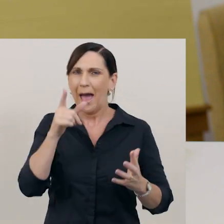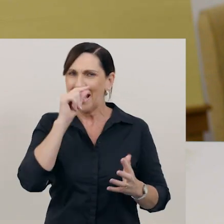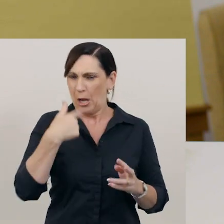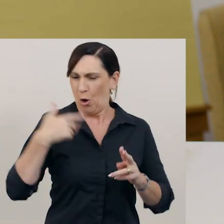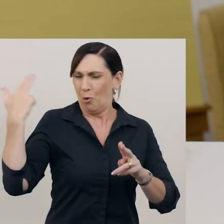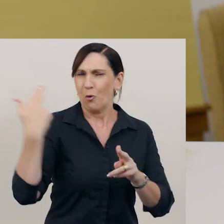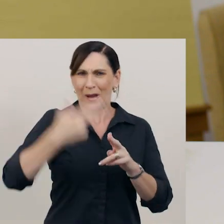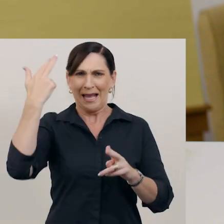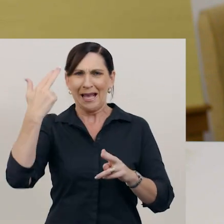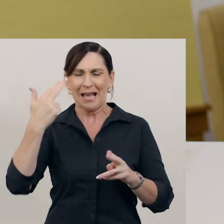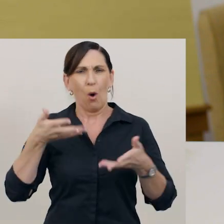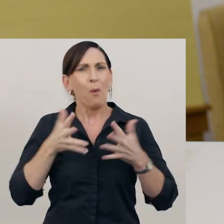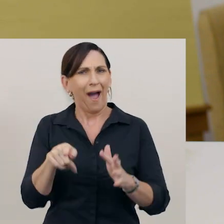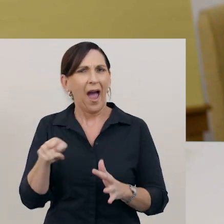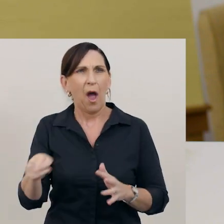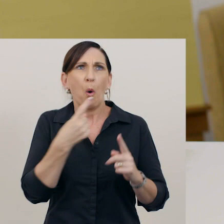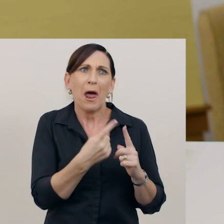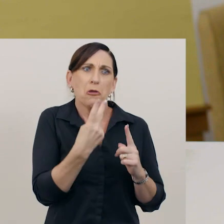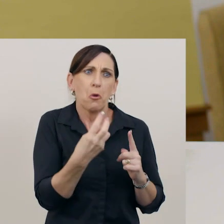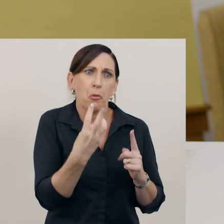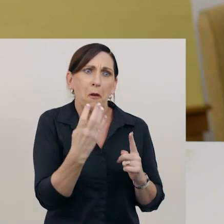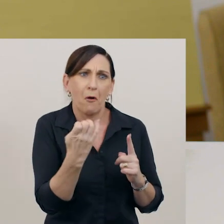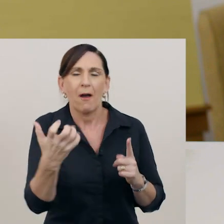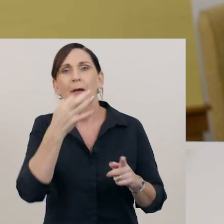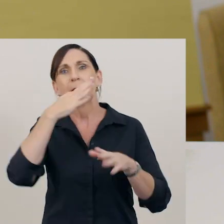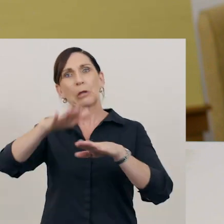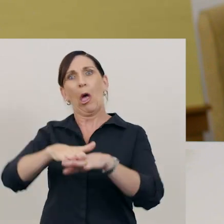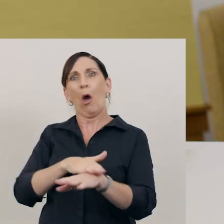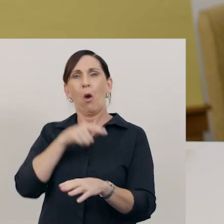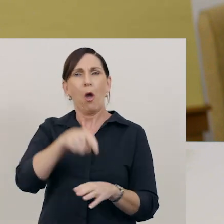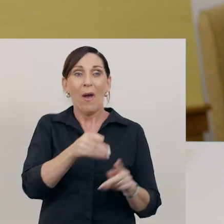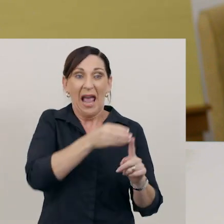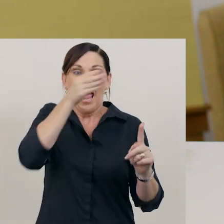as it’s a much faster way of counting than counting in 1s.